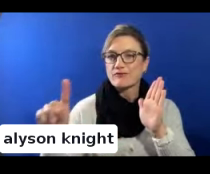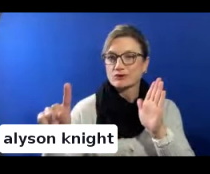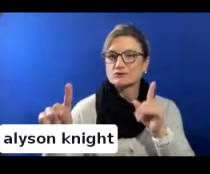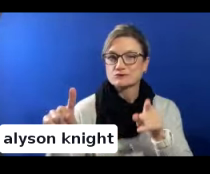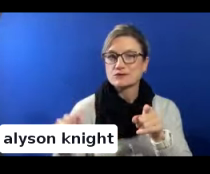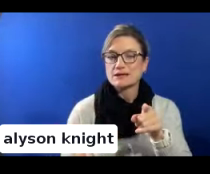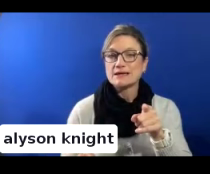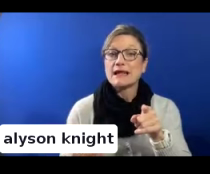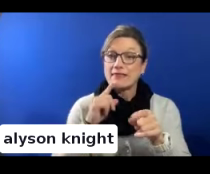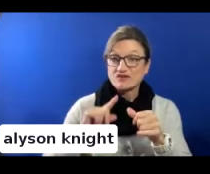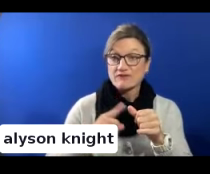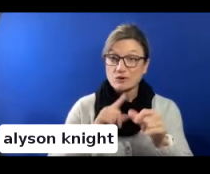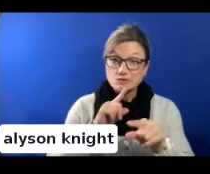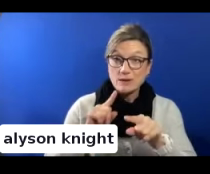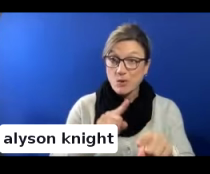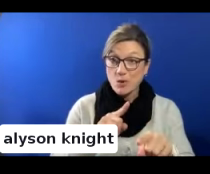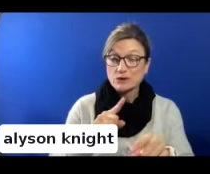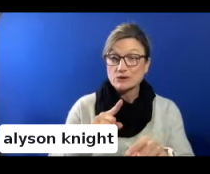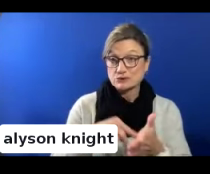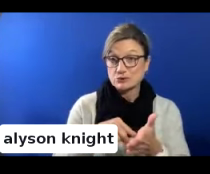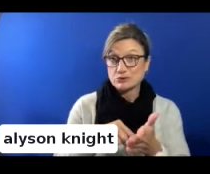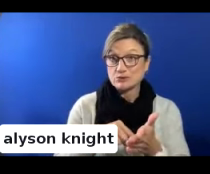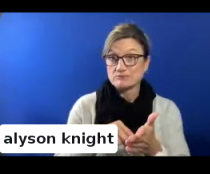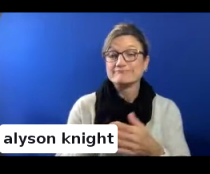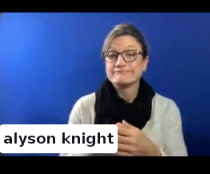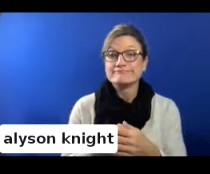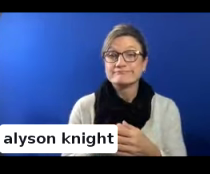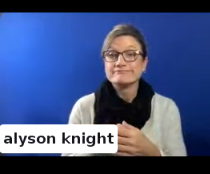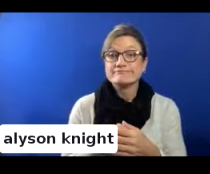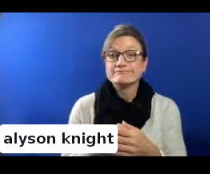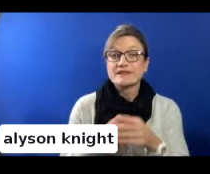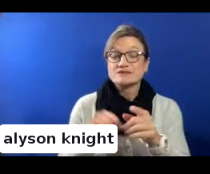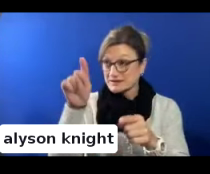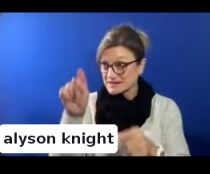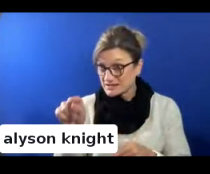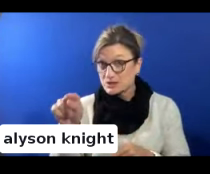This is the first report that's due and hence the button under action says start.